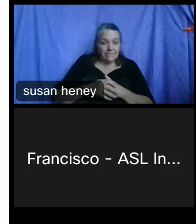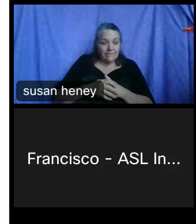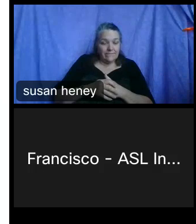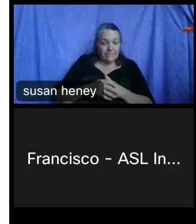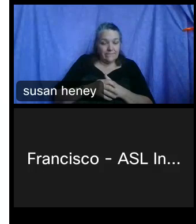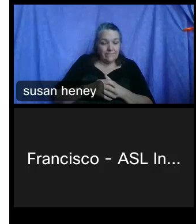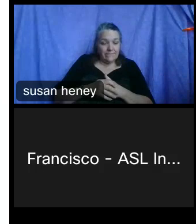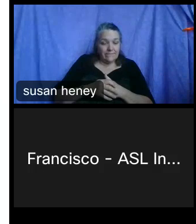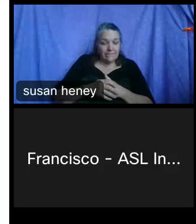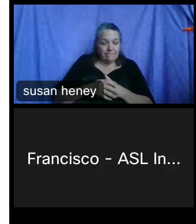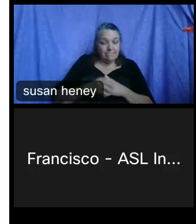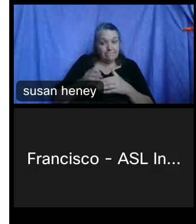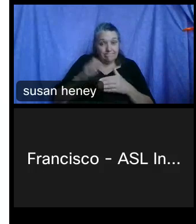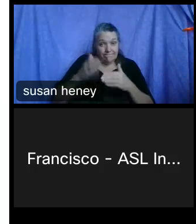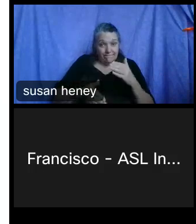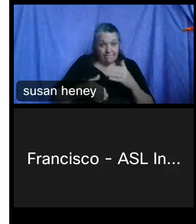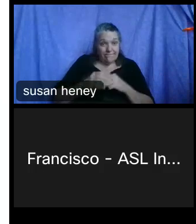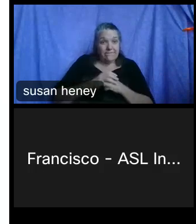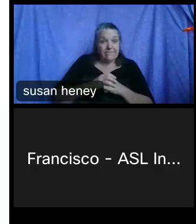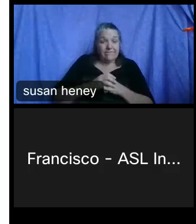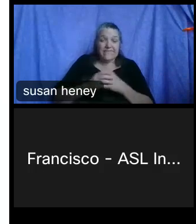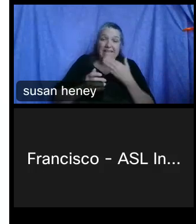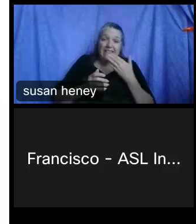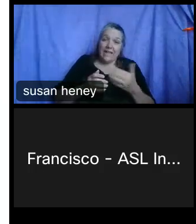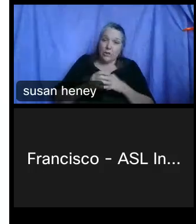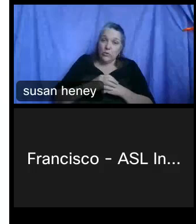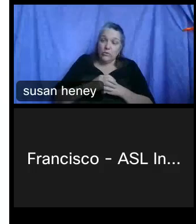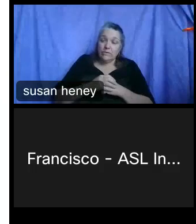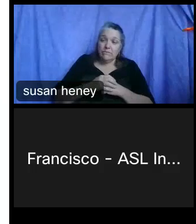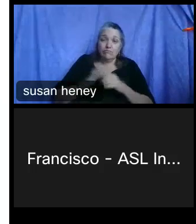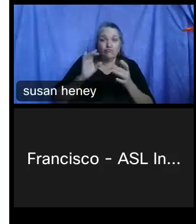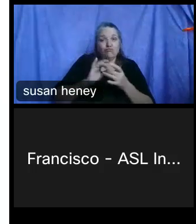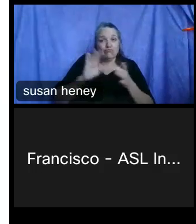That concludes today's conference. Thank you for participating. You may disconnect at this time.